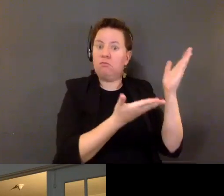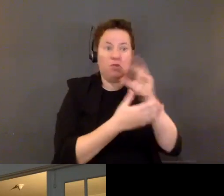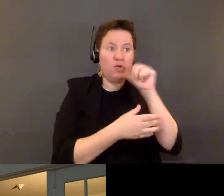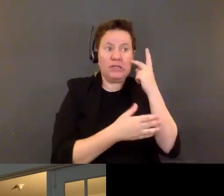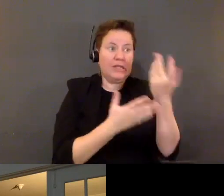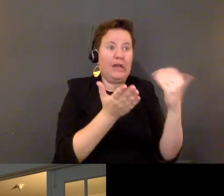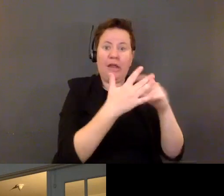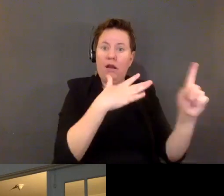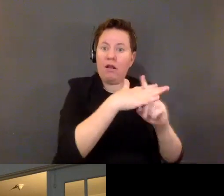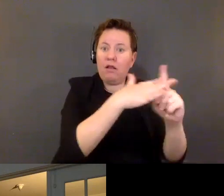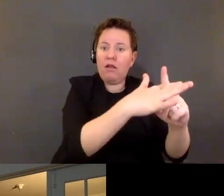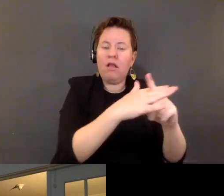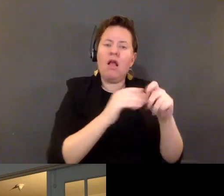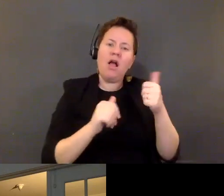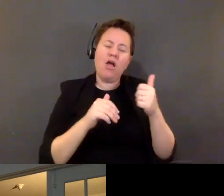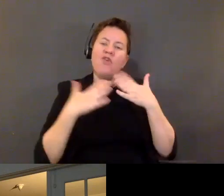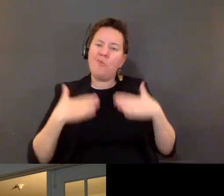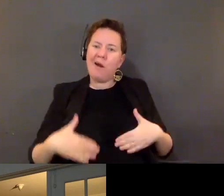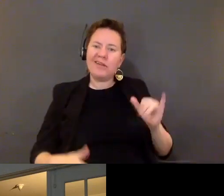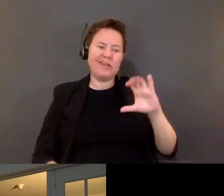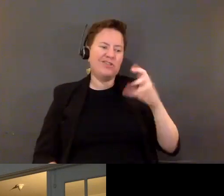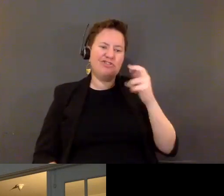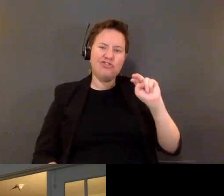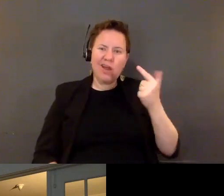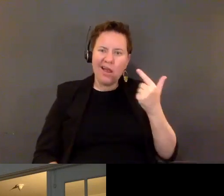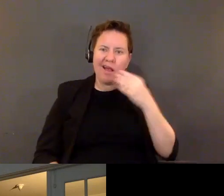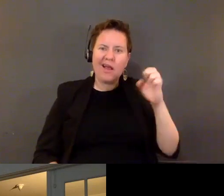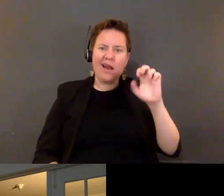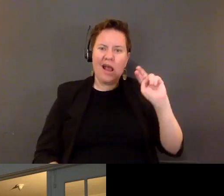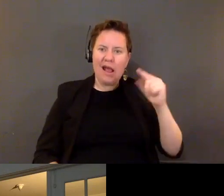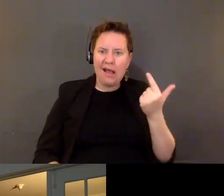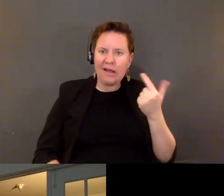other bodies like chang and eng represent conditions that medicine promises to erase